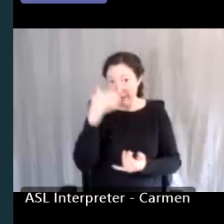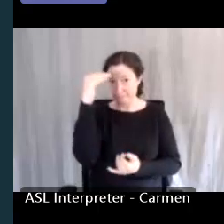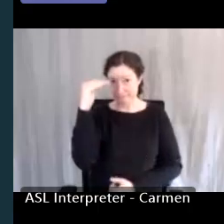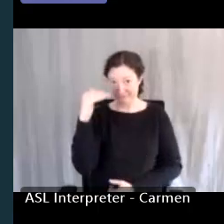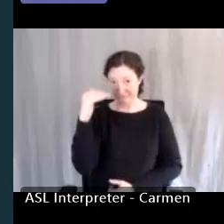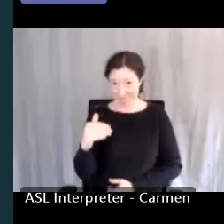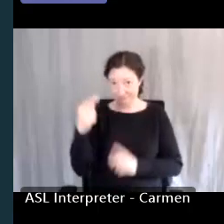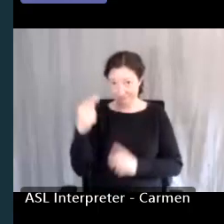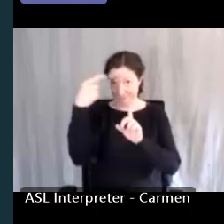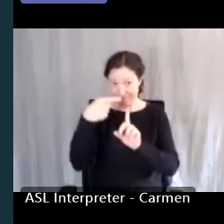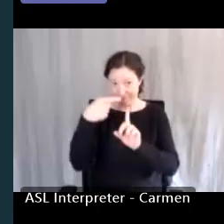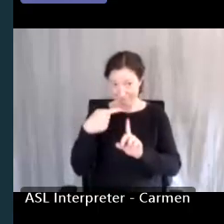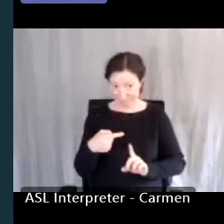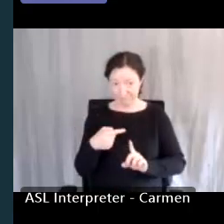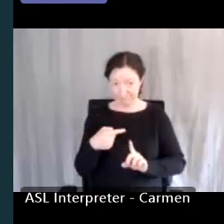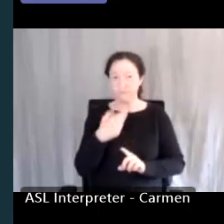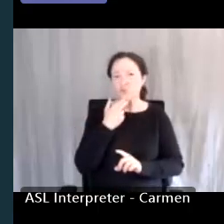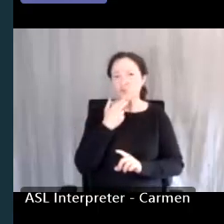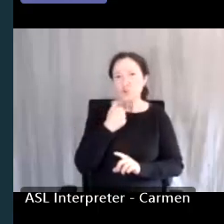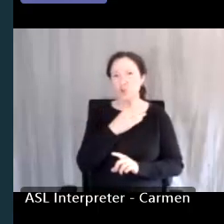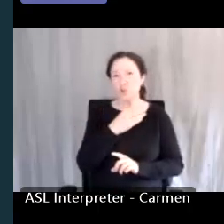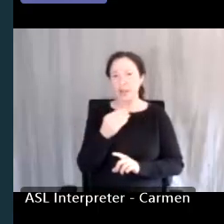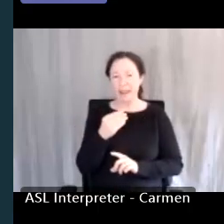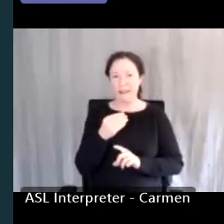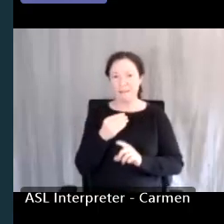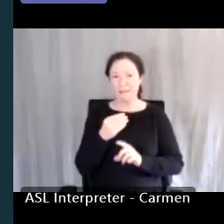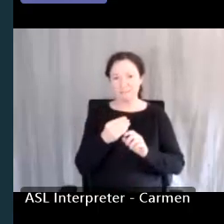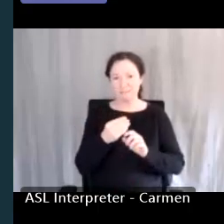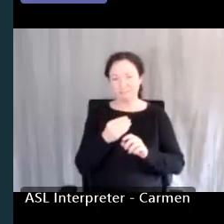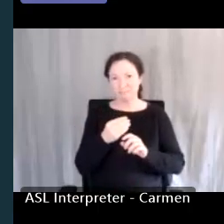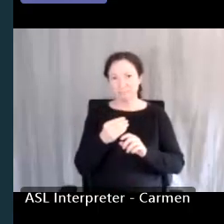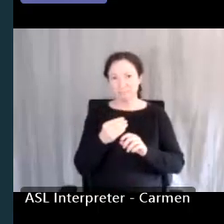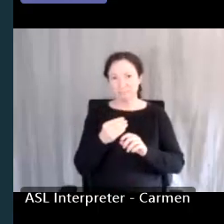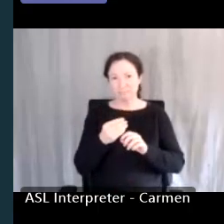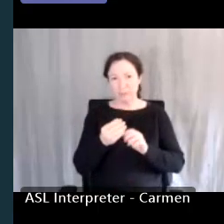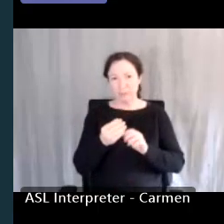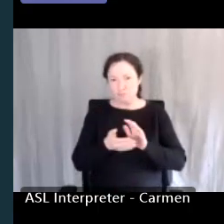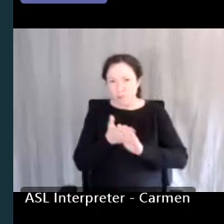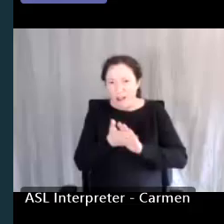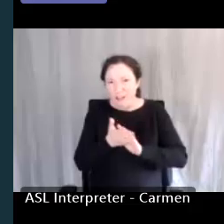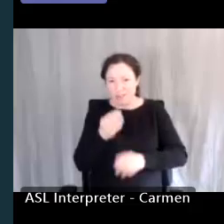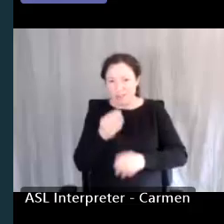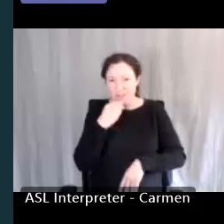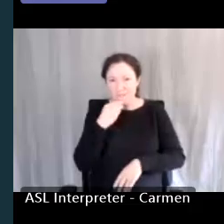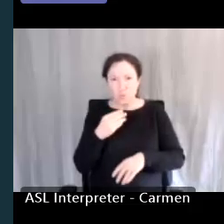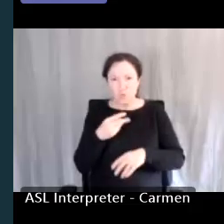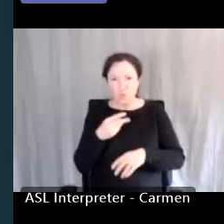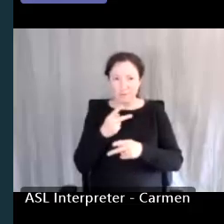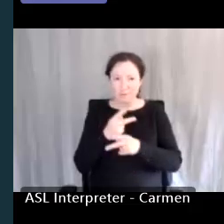of survival and addiction. I put addiction in quotes, the role of cortisol dysregulation in food choices.